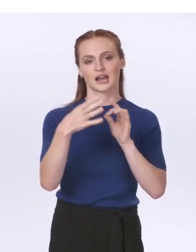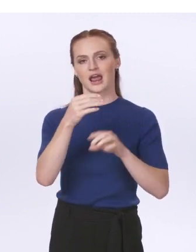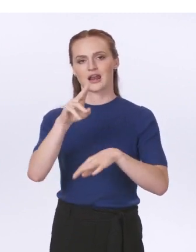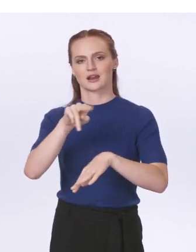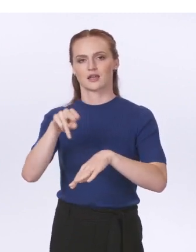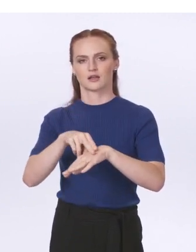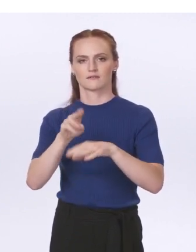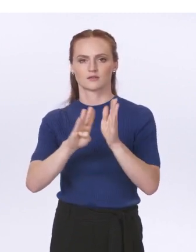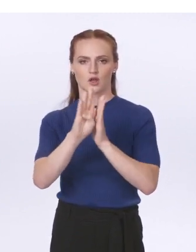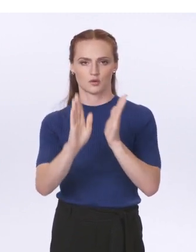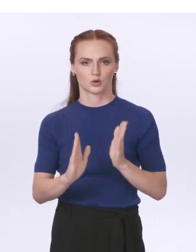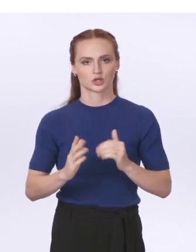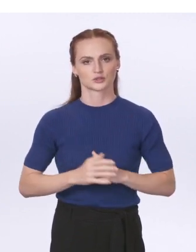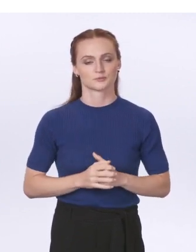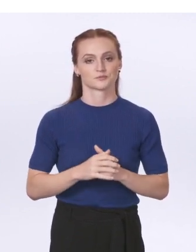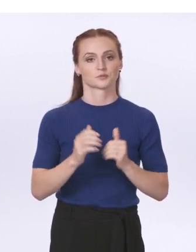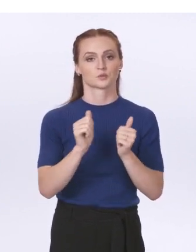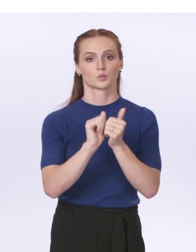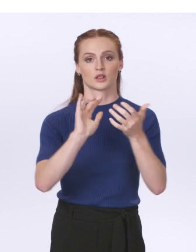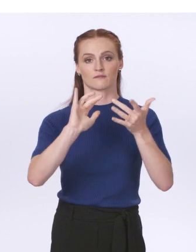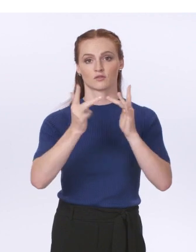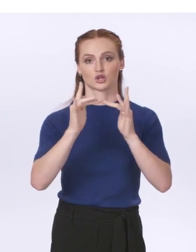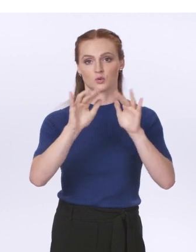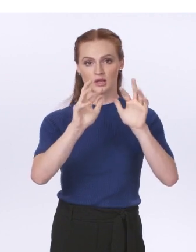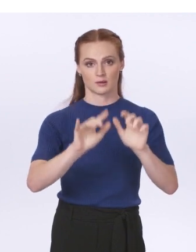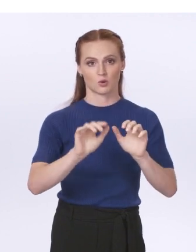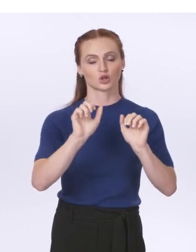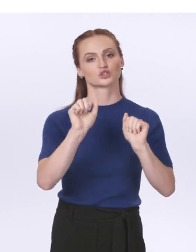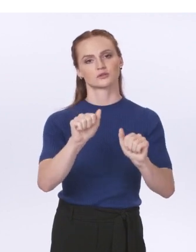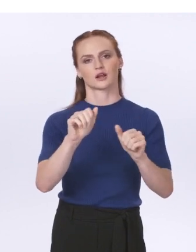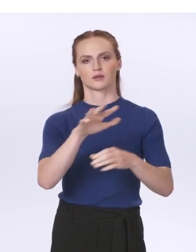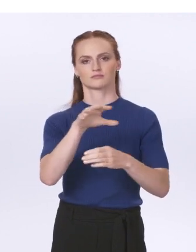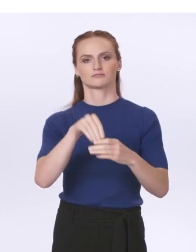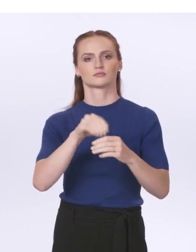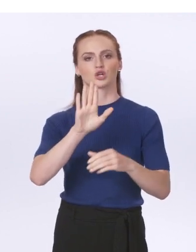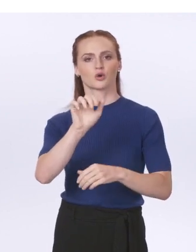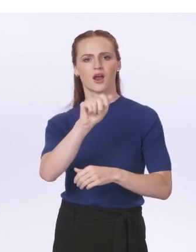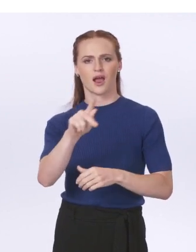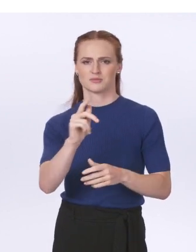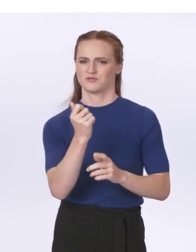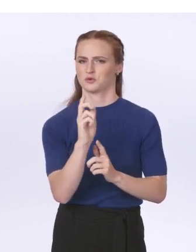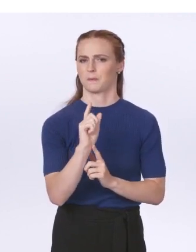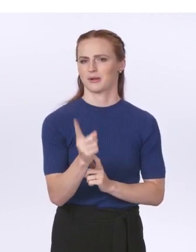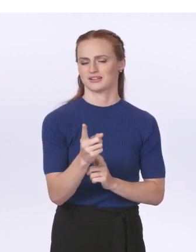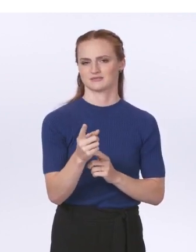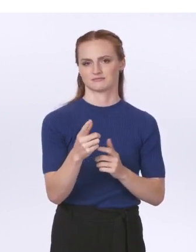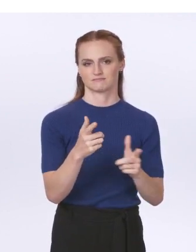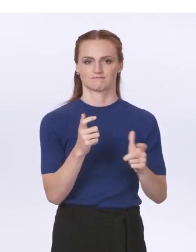With Virtual Keyboard, you can bring keyboards to your apps within a few minutes using a Unity prefab.